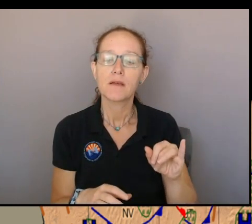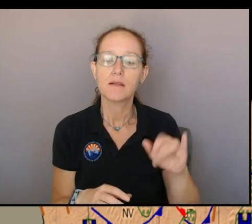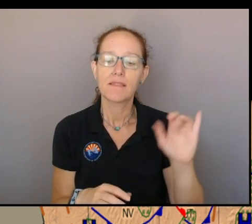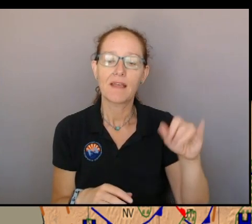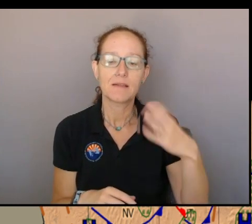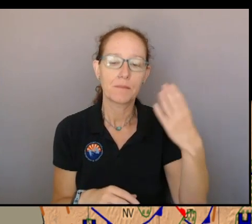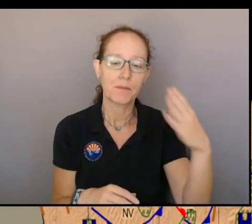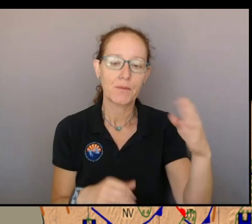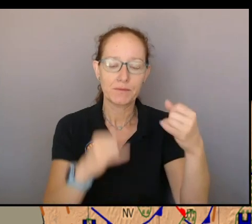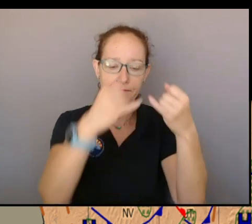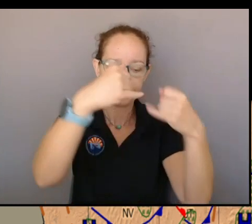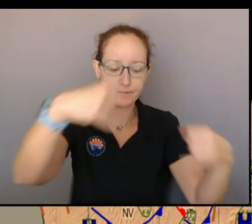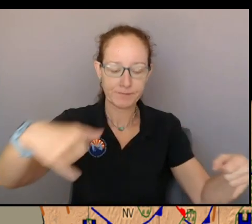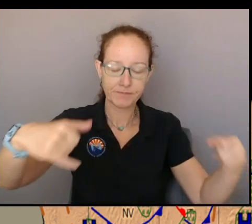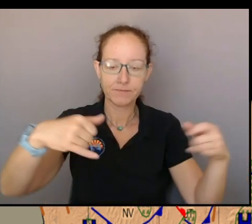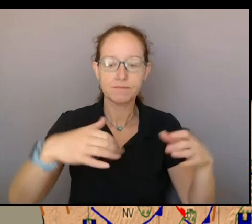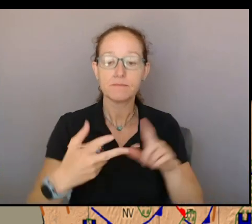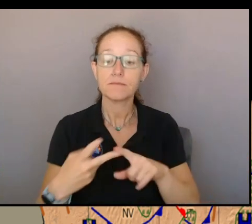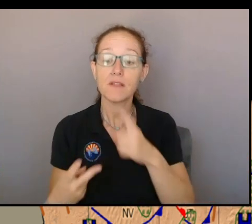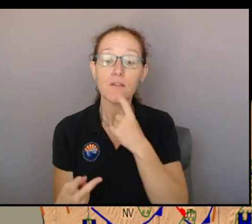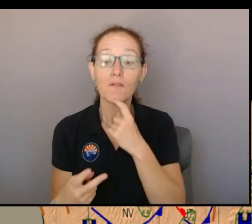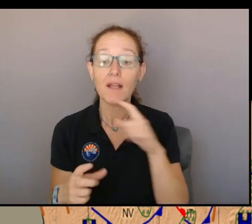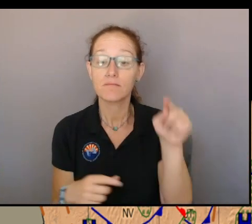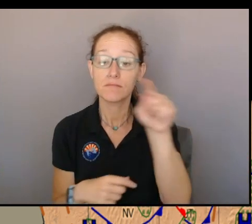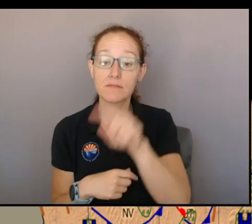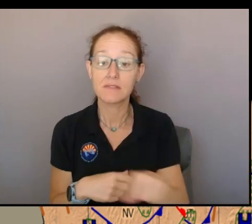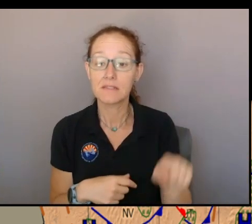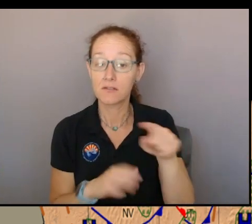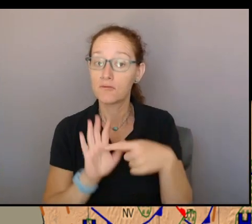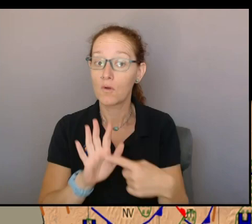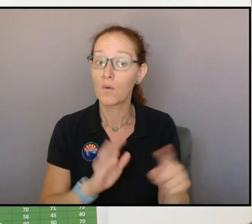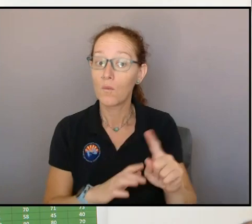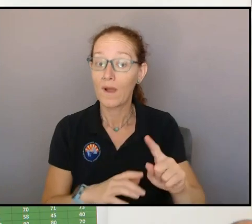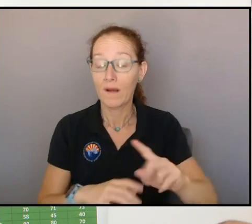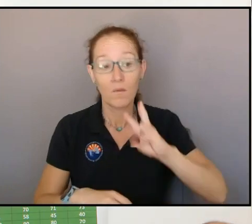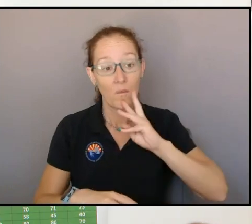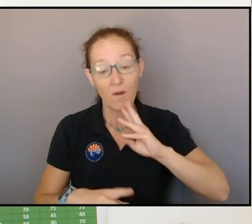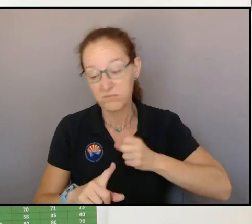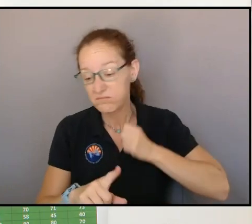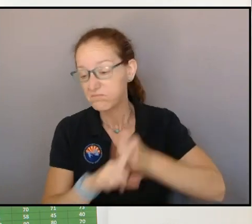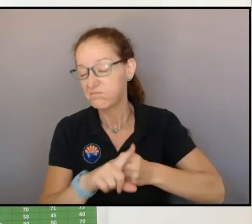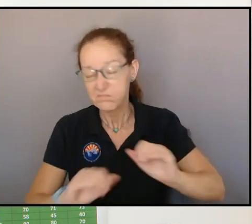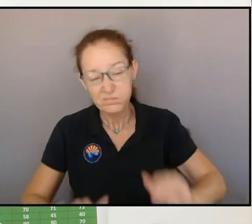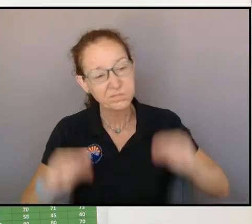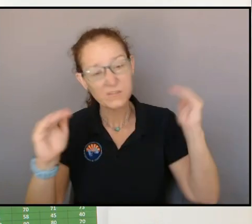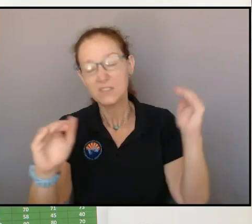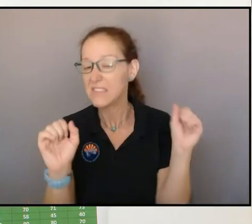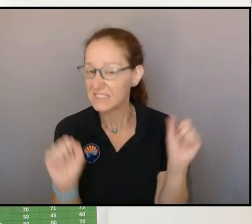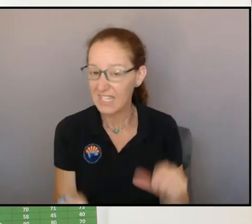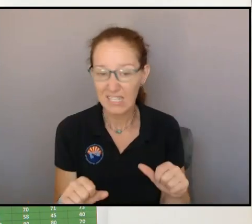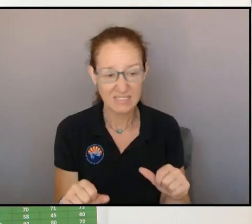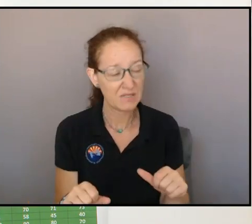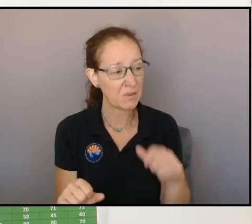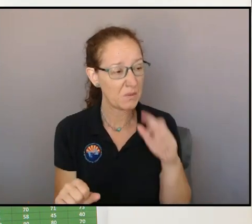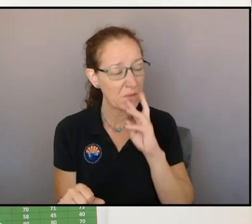potential. We are right in the center of that. So, we have a very good potential of seeing some very heavy rain and even